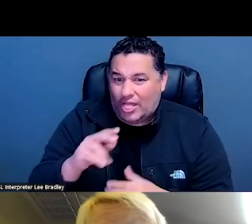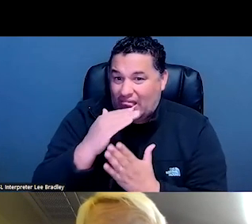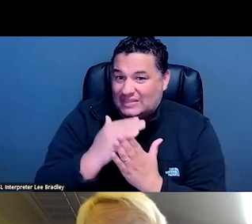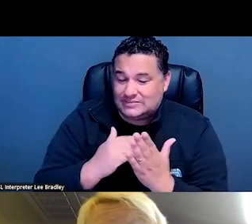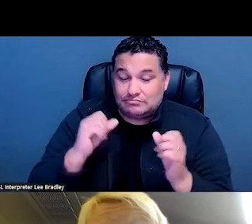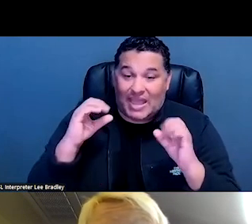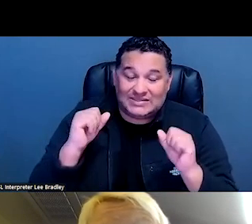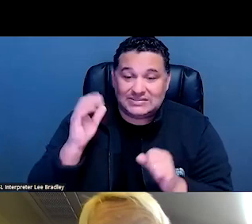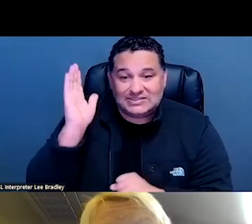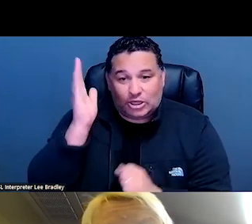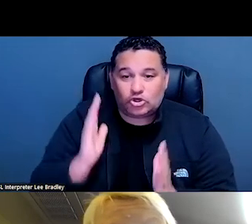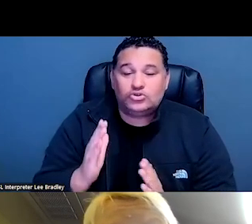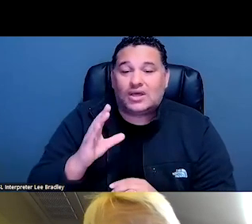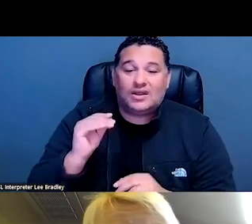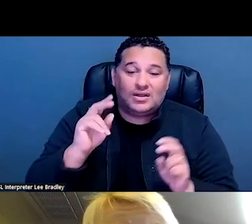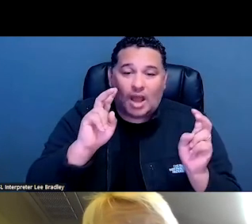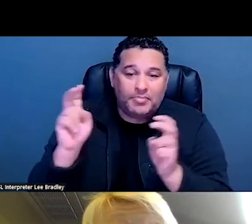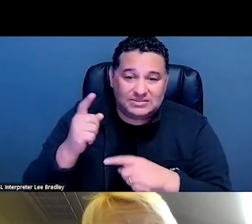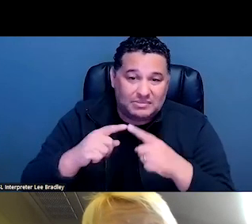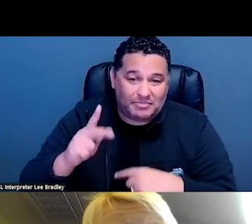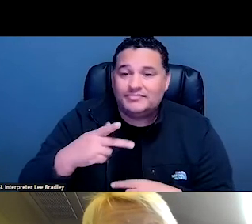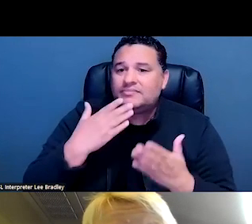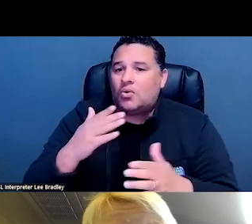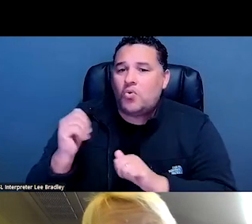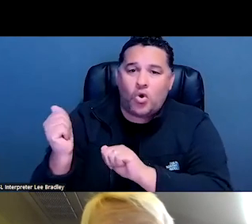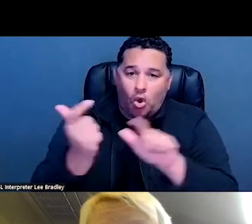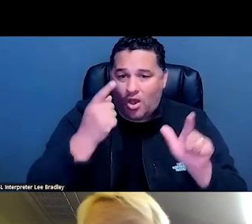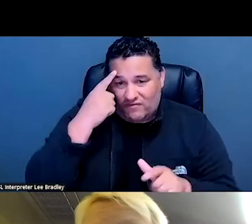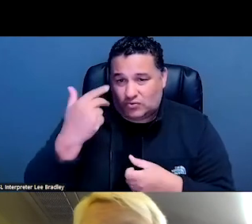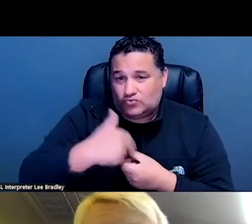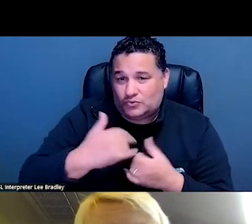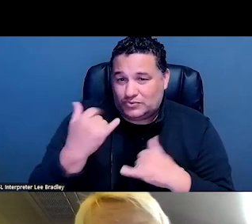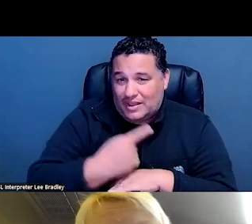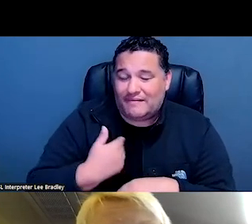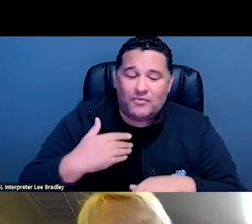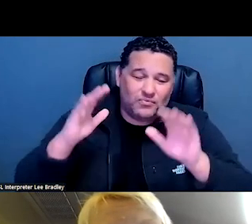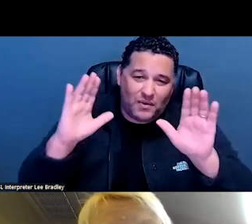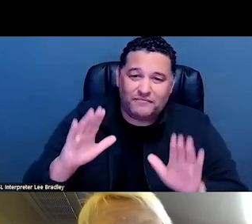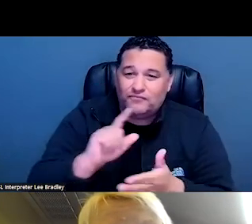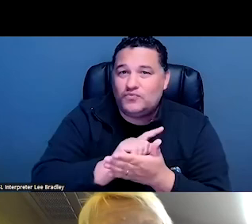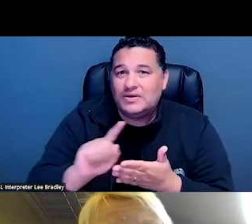SA OFFICE ON 988. LOOK DOWN THE LIST, AMAZING SPEAKERS, TOPICS COMING UP. I